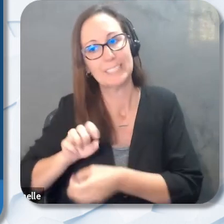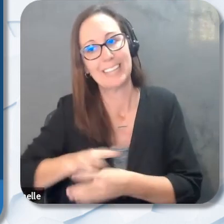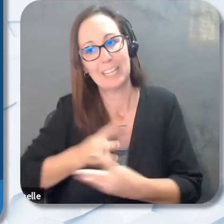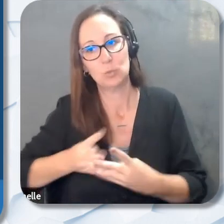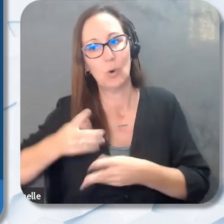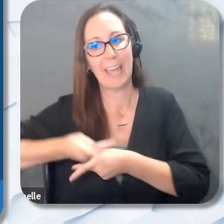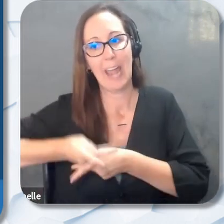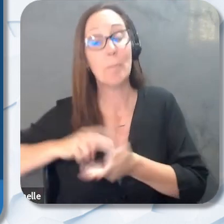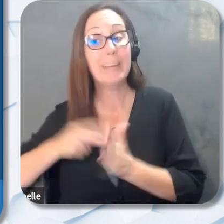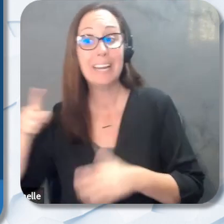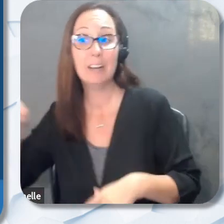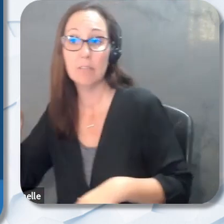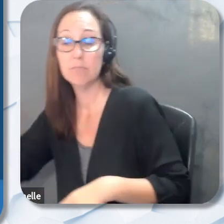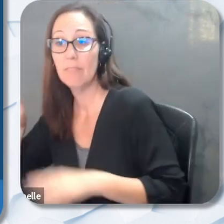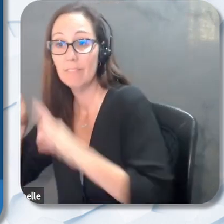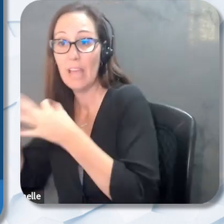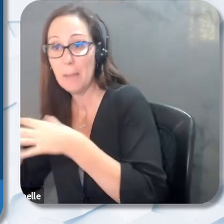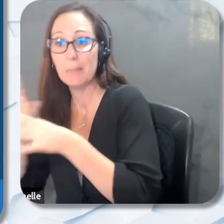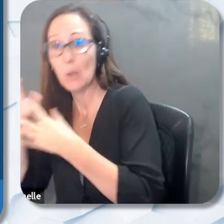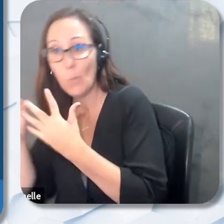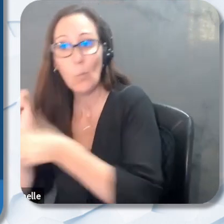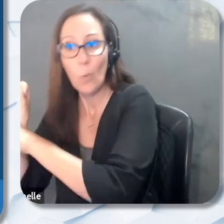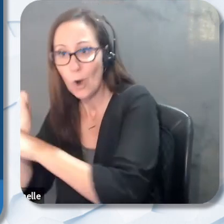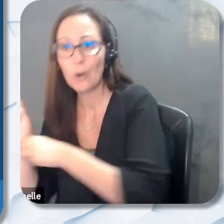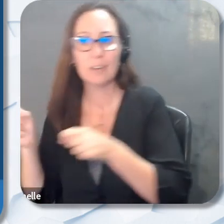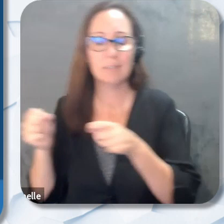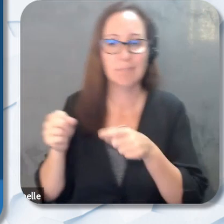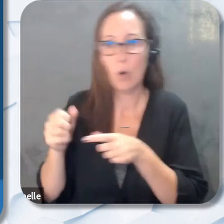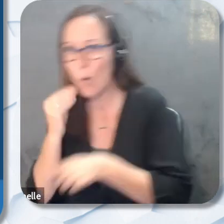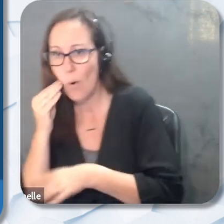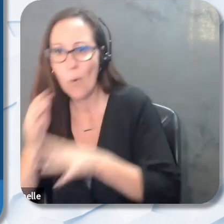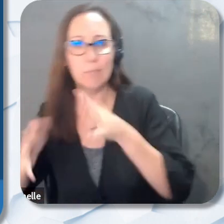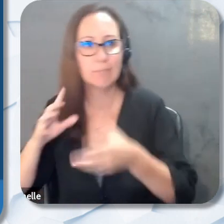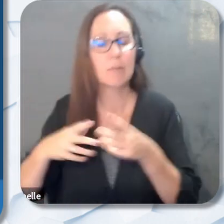parents have meaningful and genuine choices. As well as access to early intervention and parental